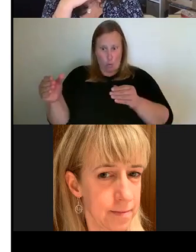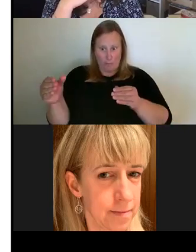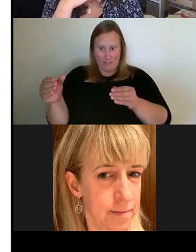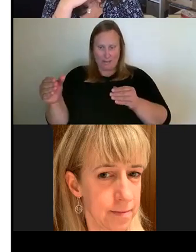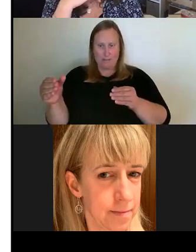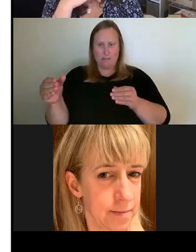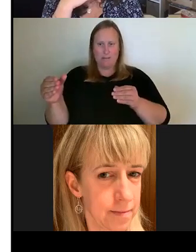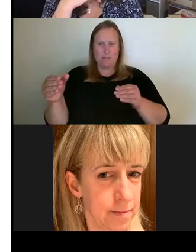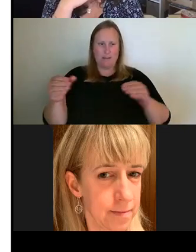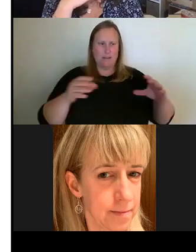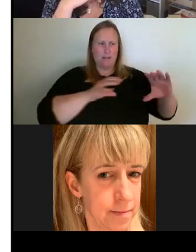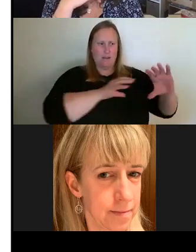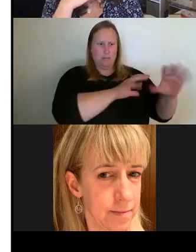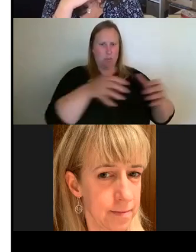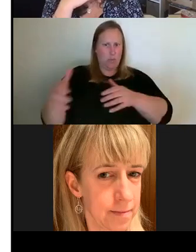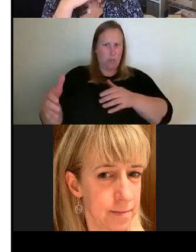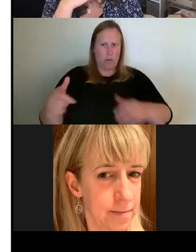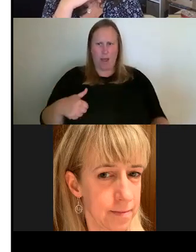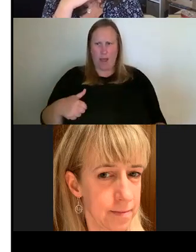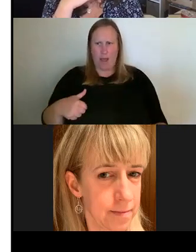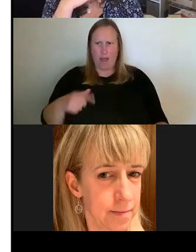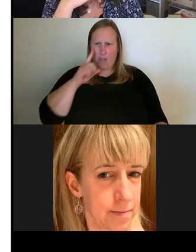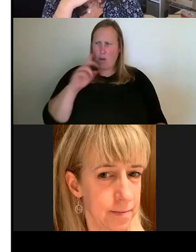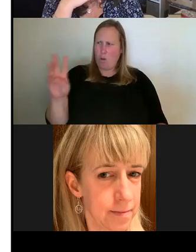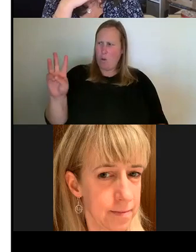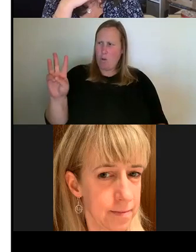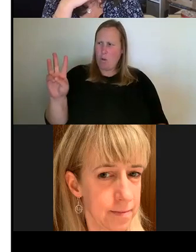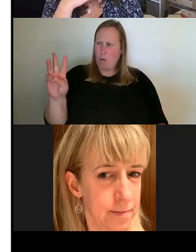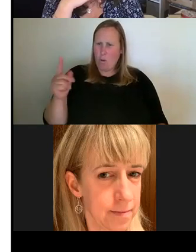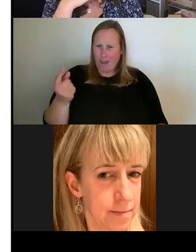Whoa, we are not going to do this.